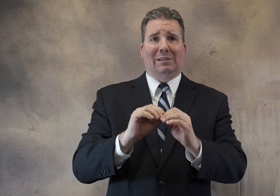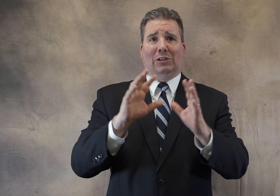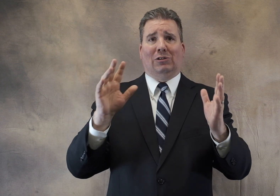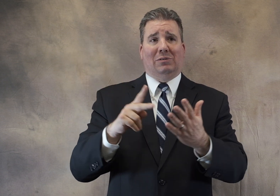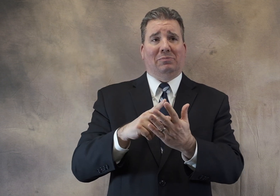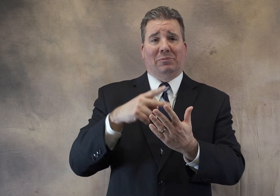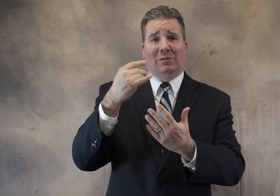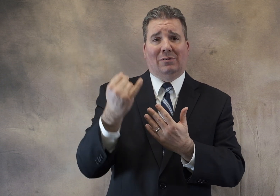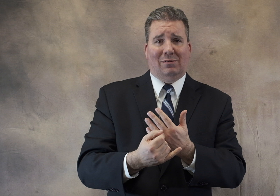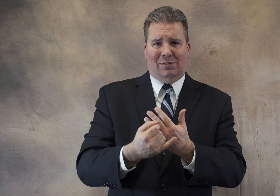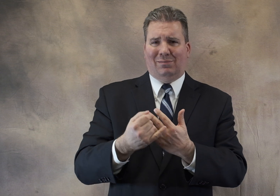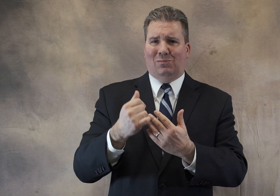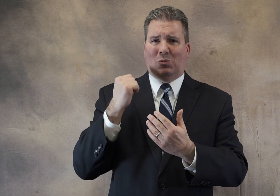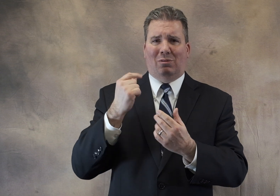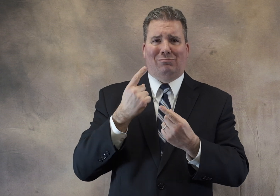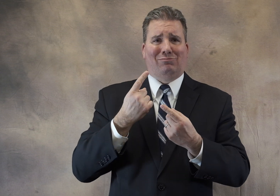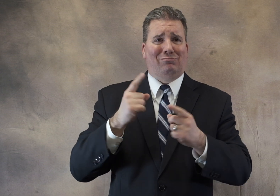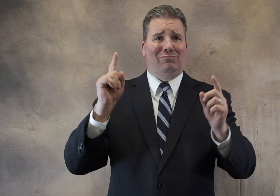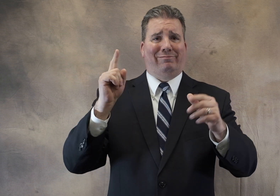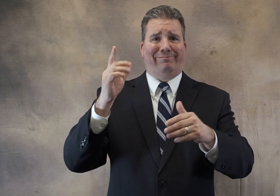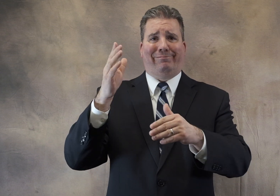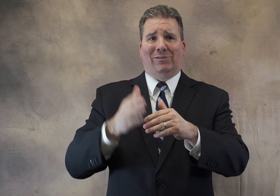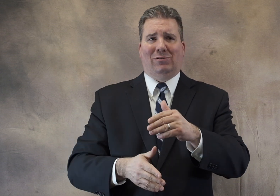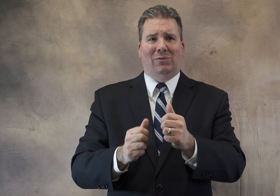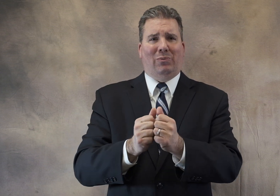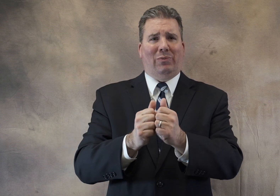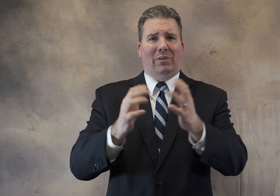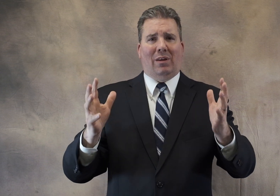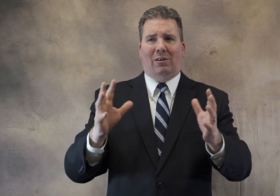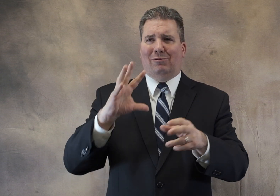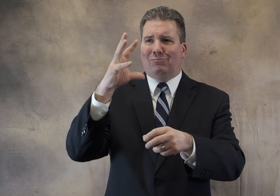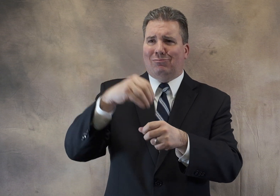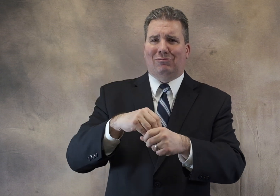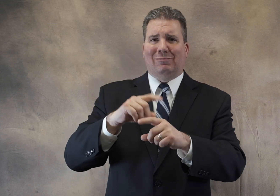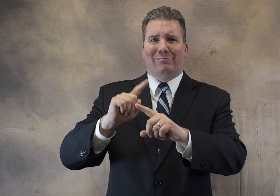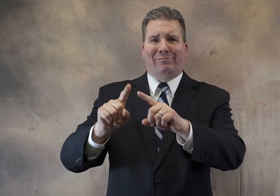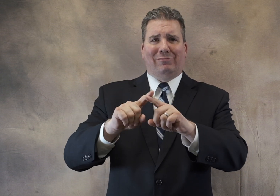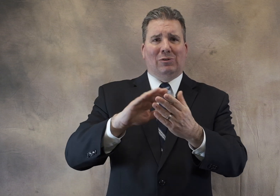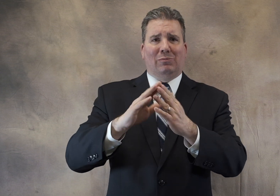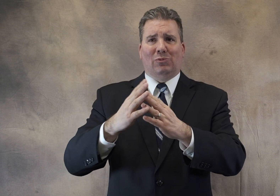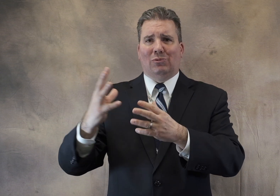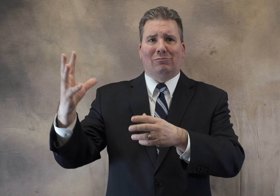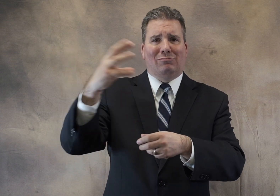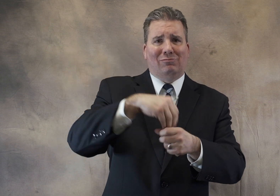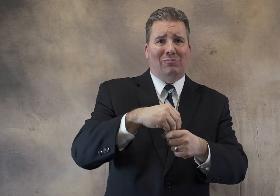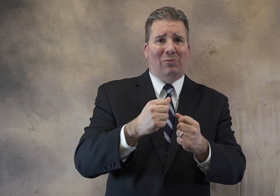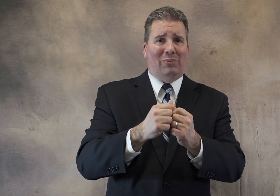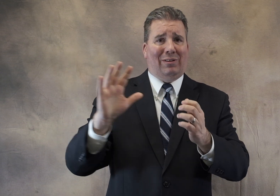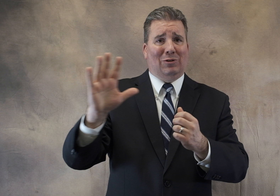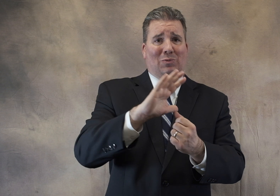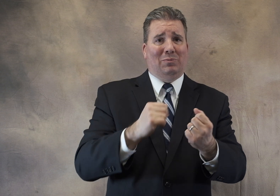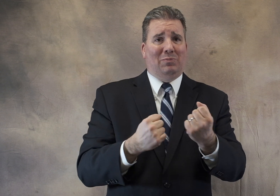Clearly, the Visor Project could not have been completed without extensive local and national support.